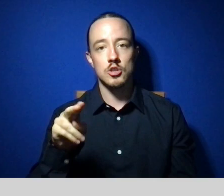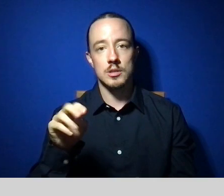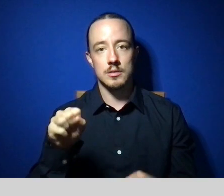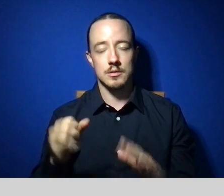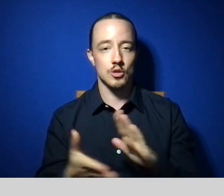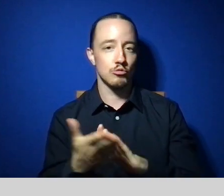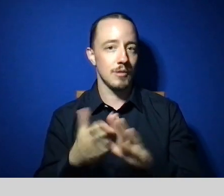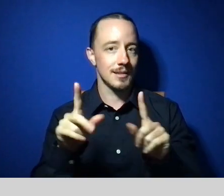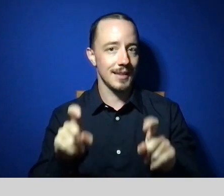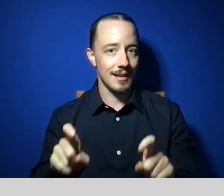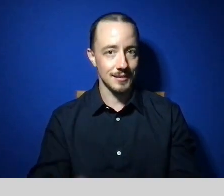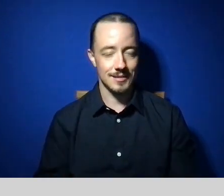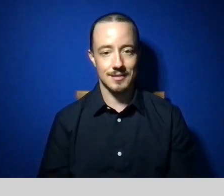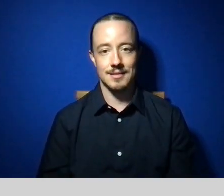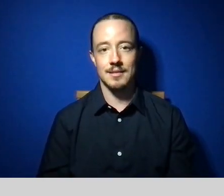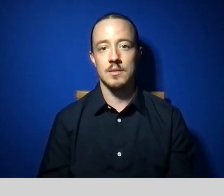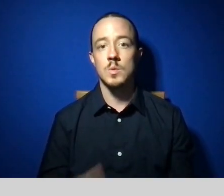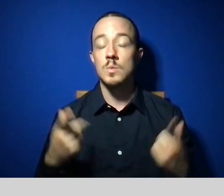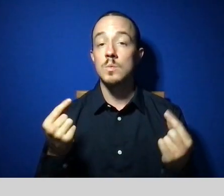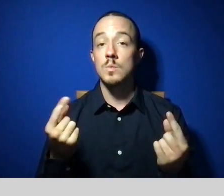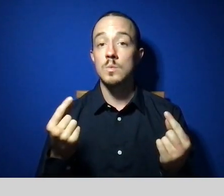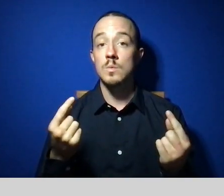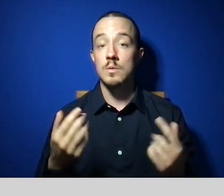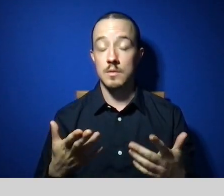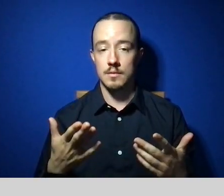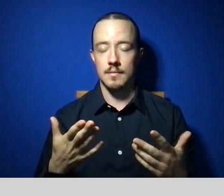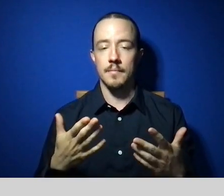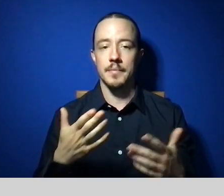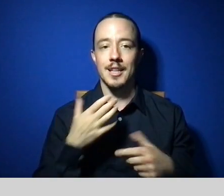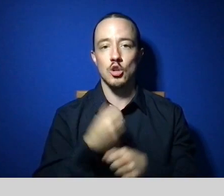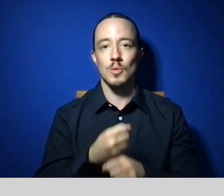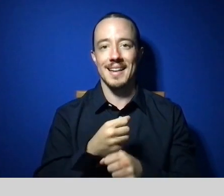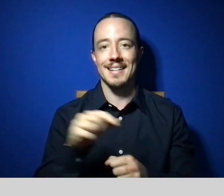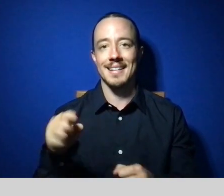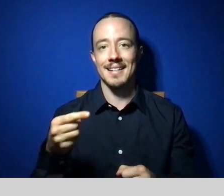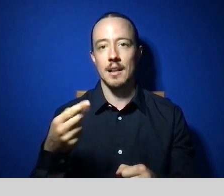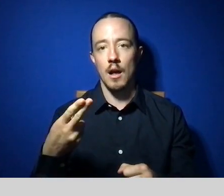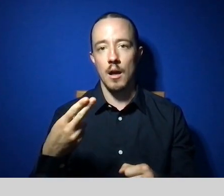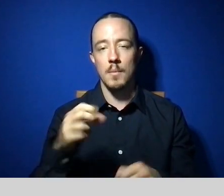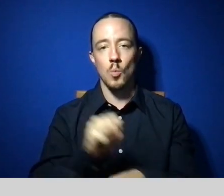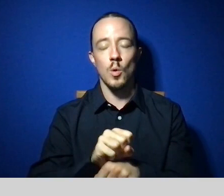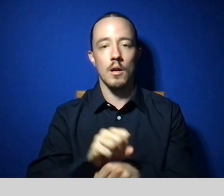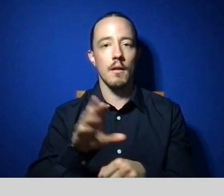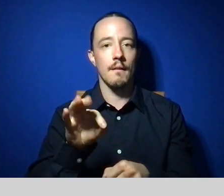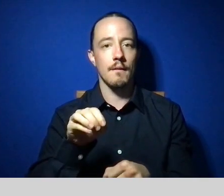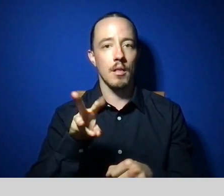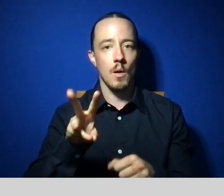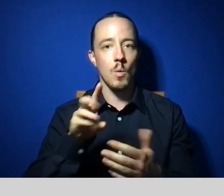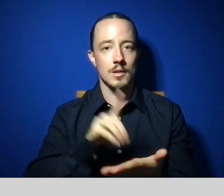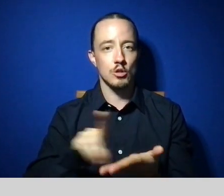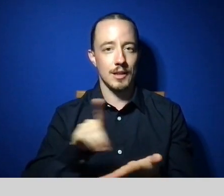The way you do that is be by creating a Github workflows directory. So rather than create that by hand,